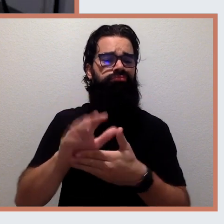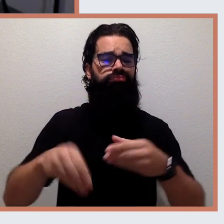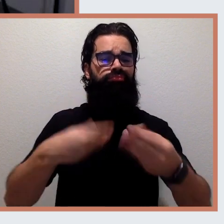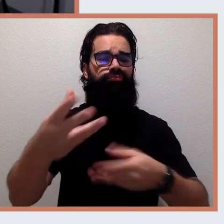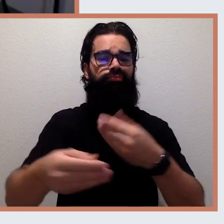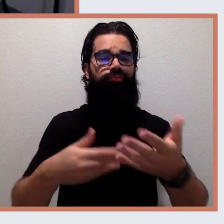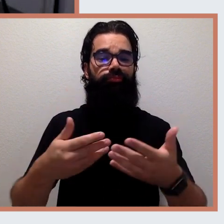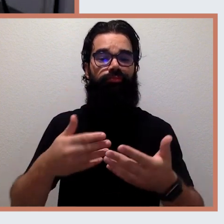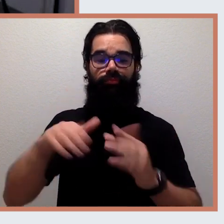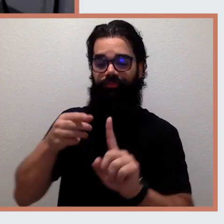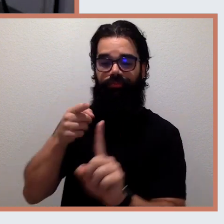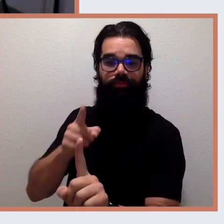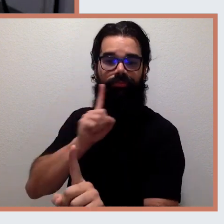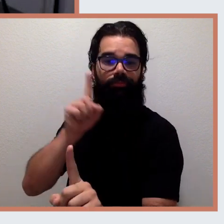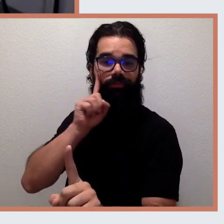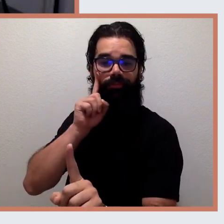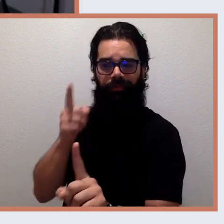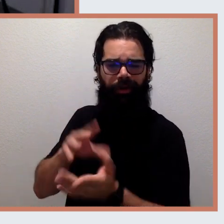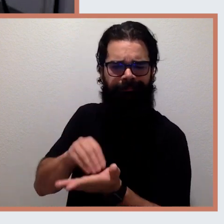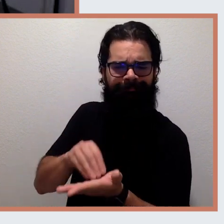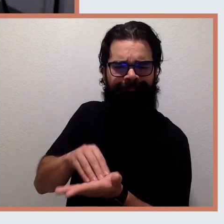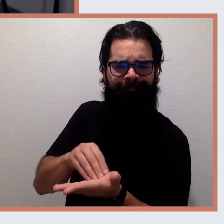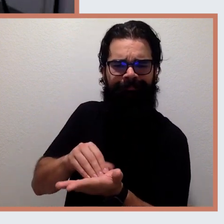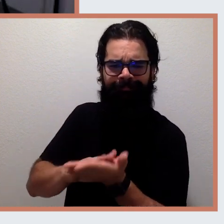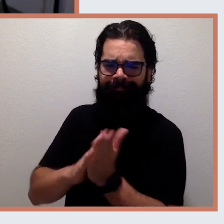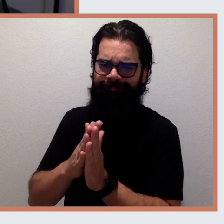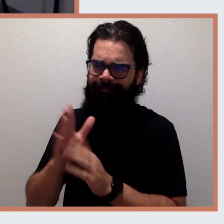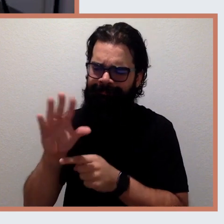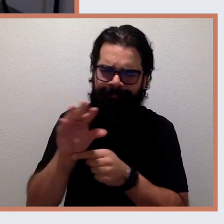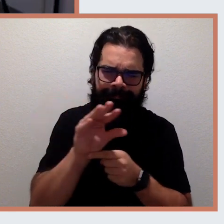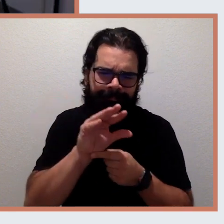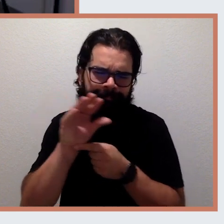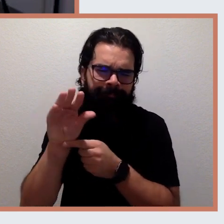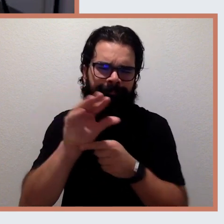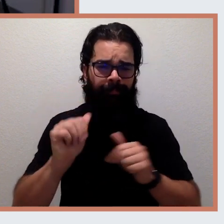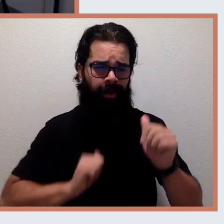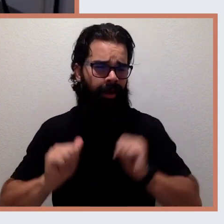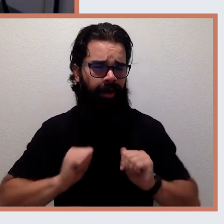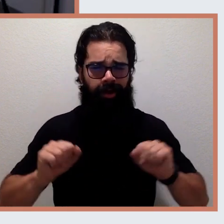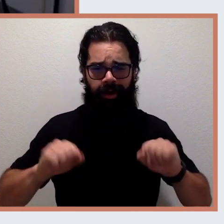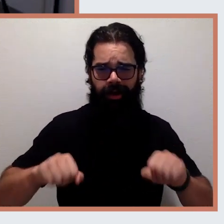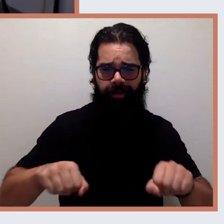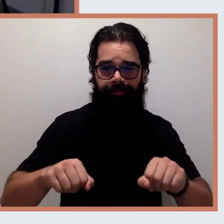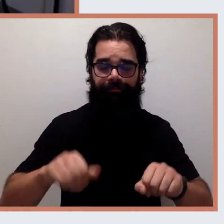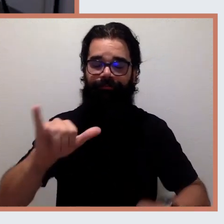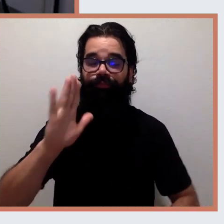I would love to see more opportunities for filmmaking, so that people who are deaf that want to learn